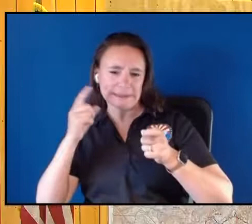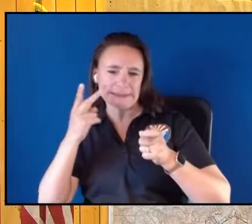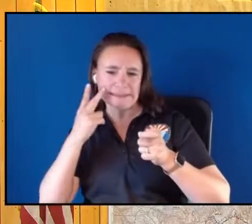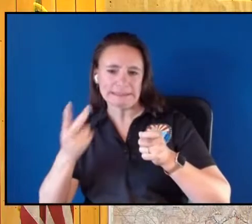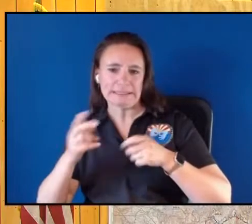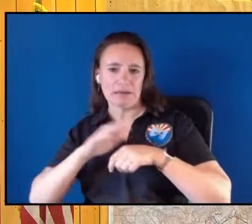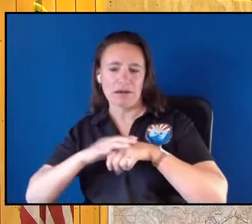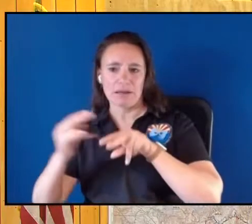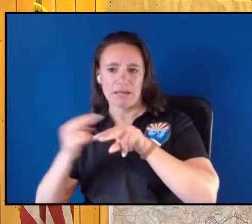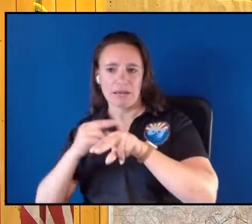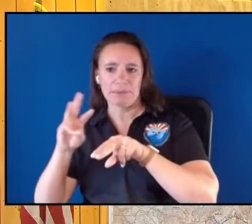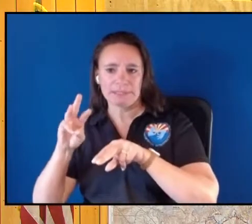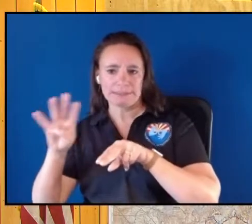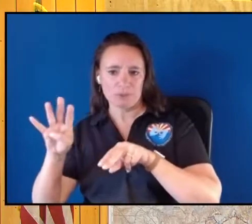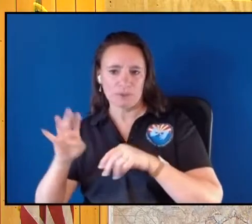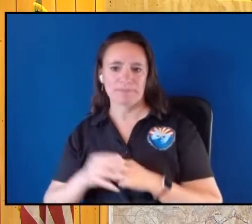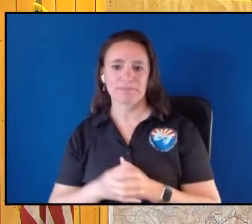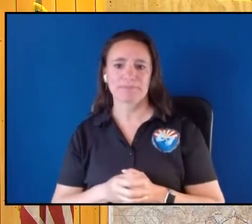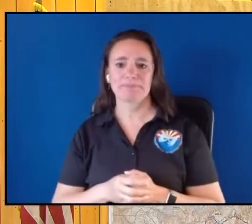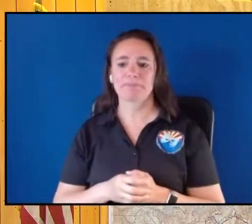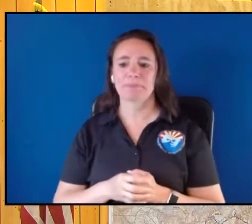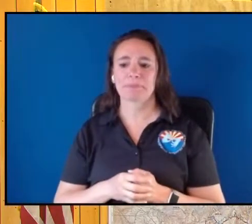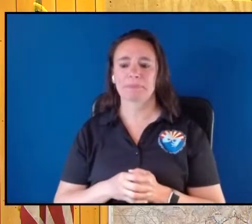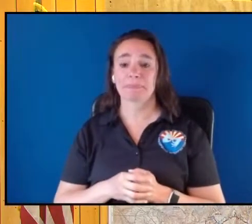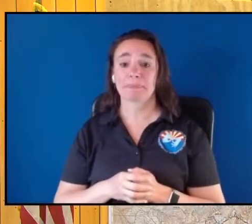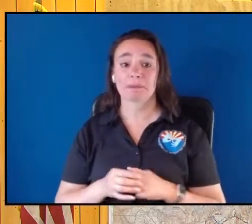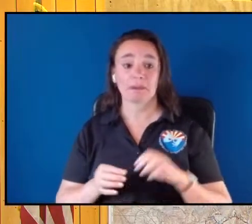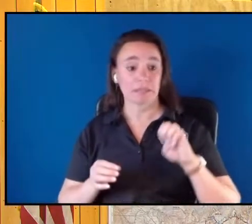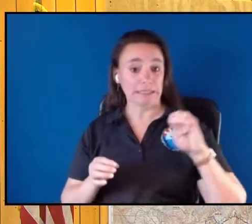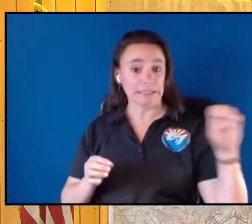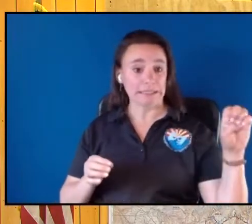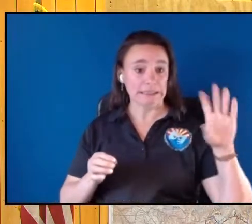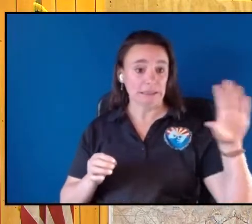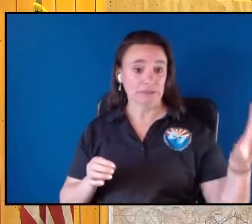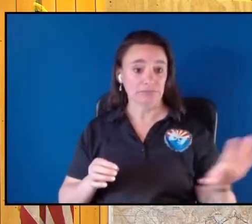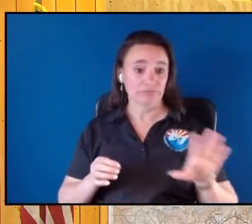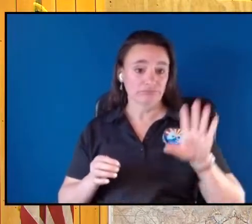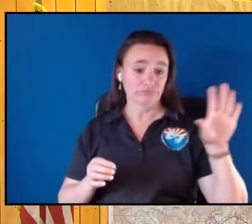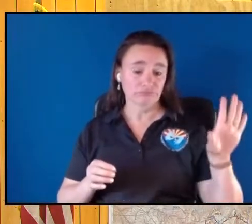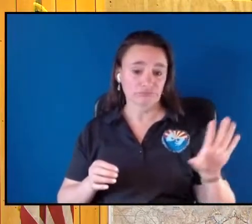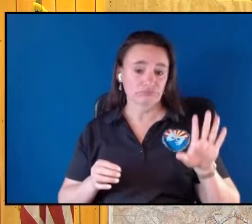fire, this is where we've been starting to really work on,